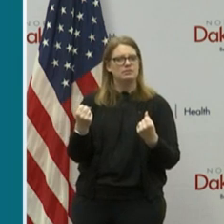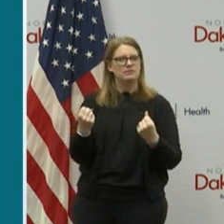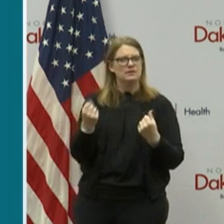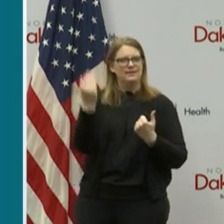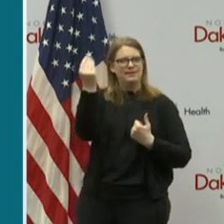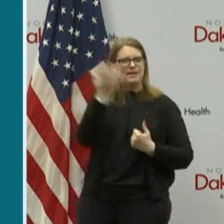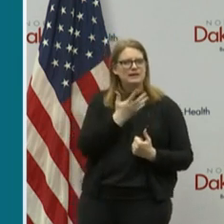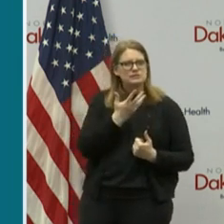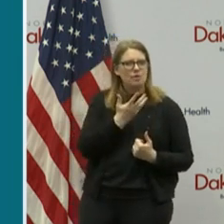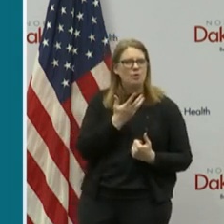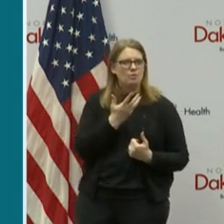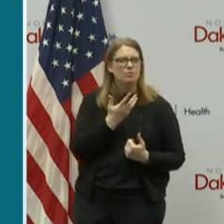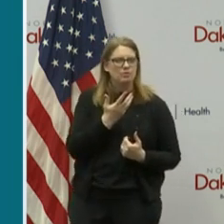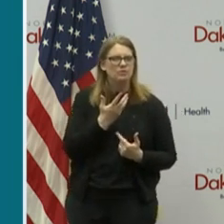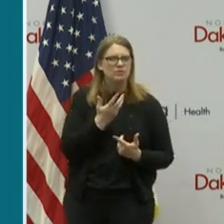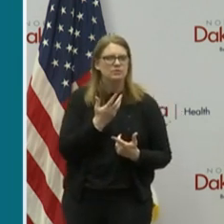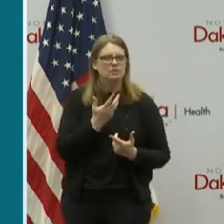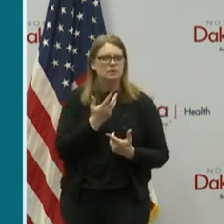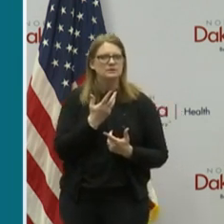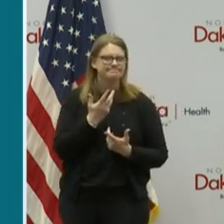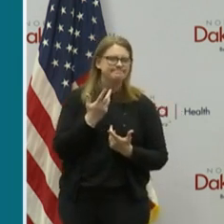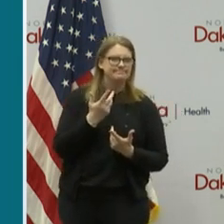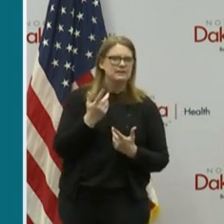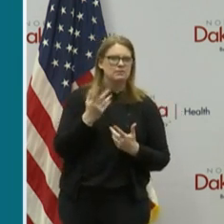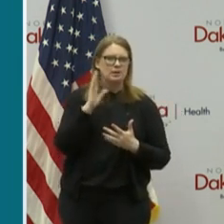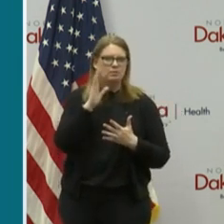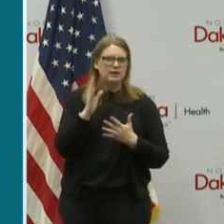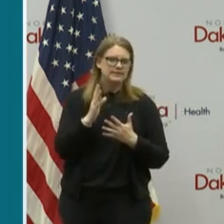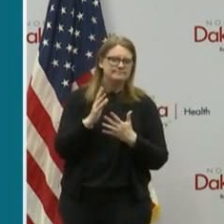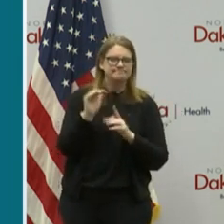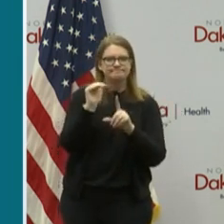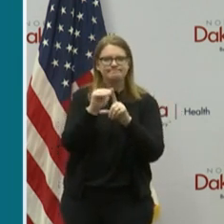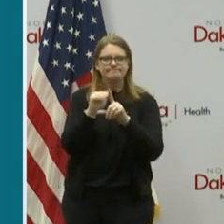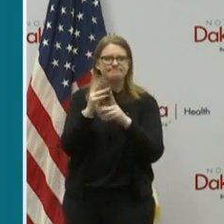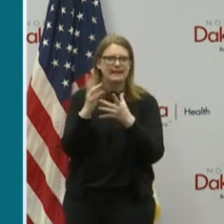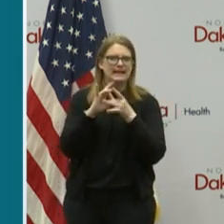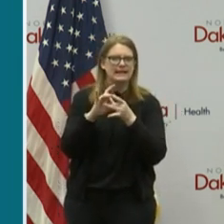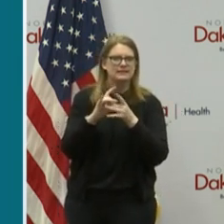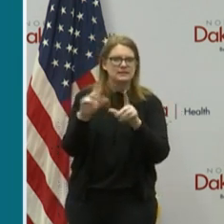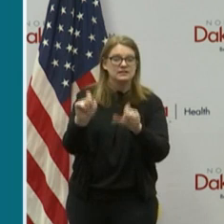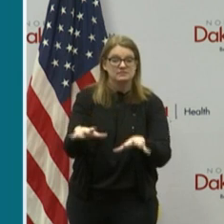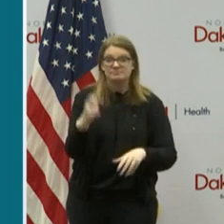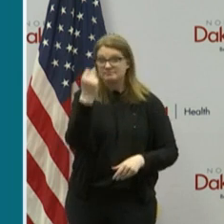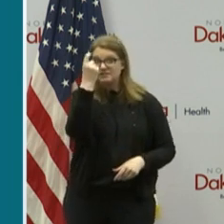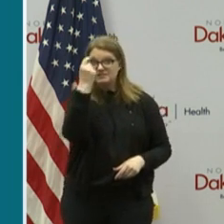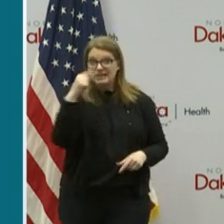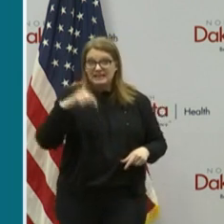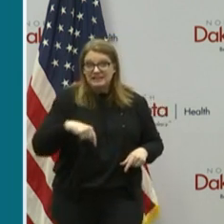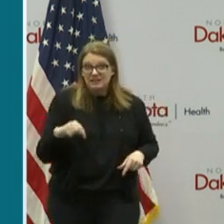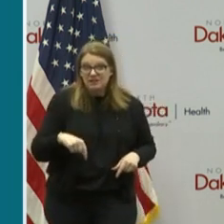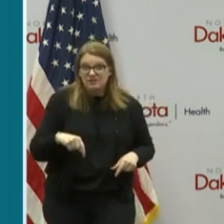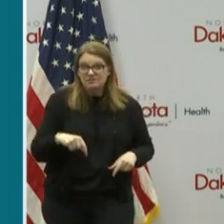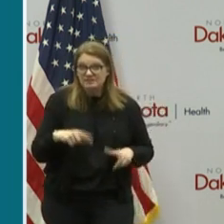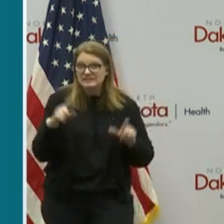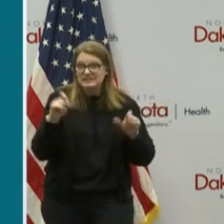00 P.M. AT THE NORTH DAKOTA DEPARTMENT OF HEALTH. CONTACT US AND WE'LL TRY TO HELP YOU -- WE'LL CONNECT WITH